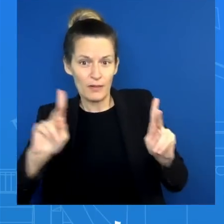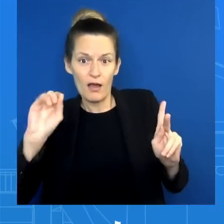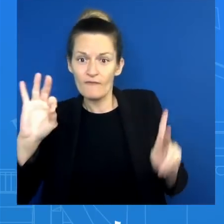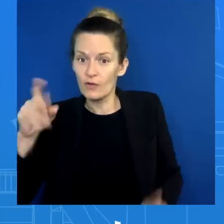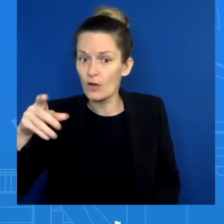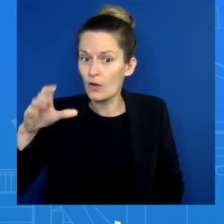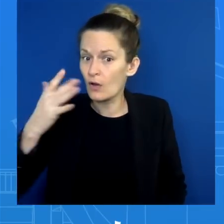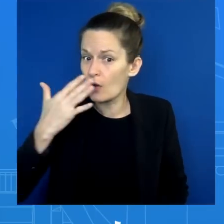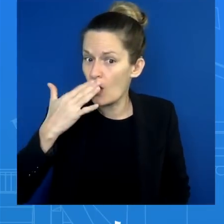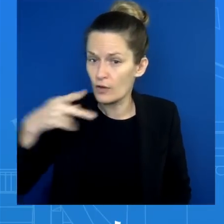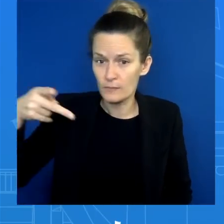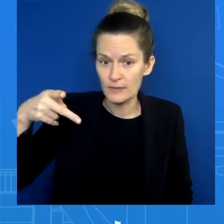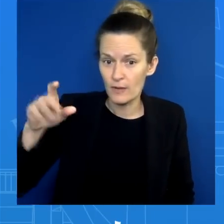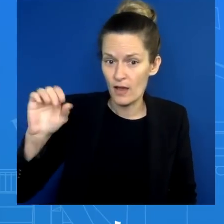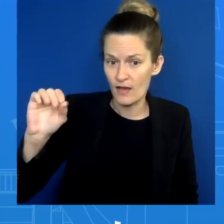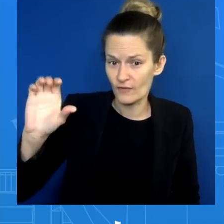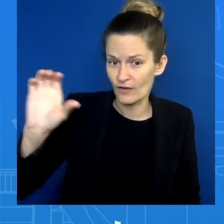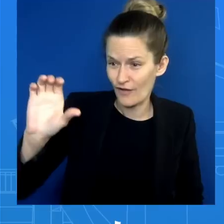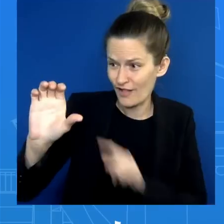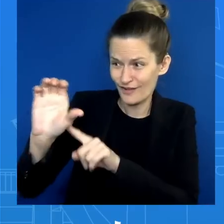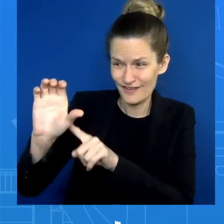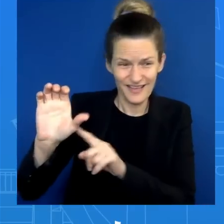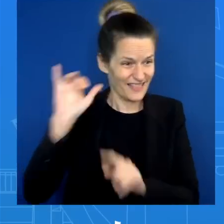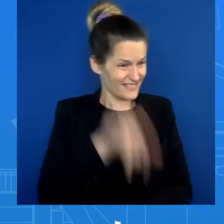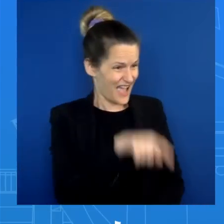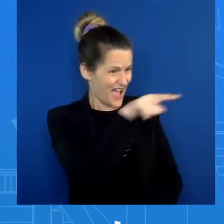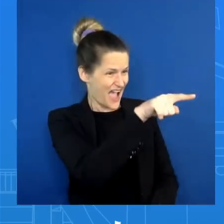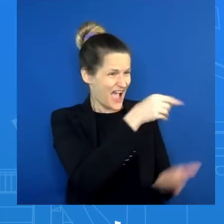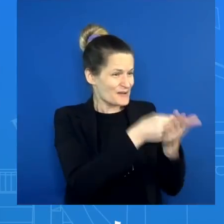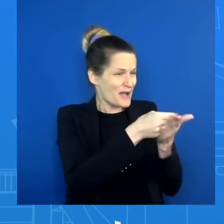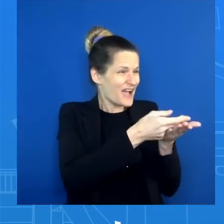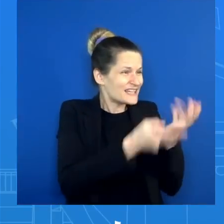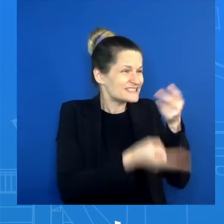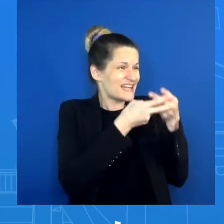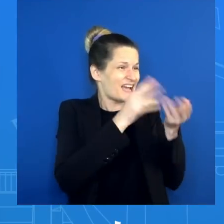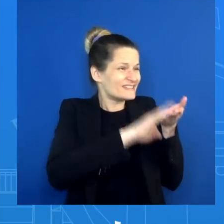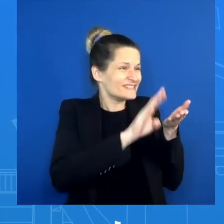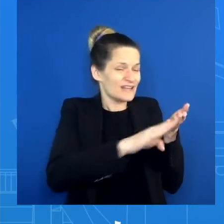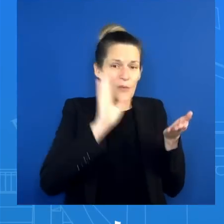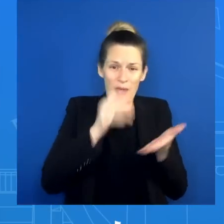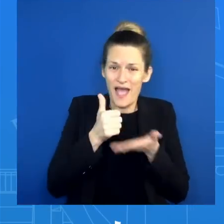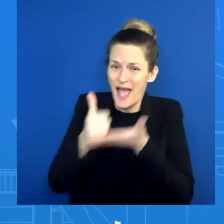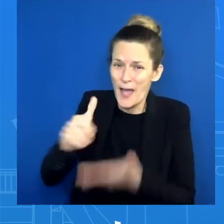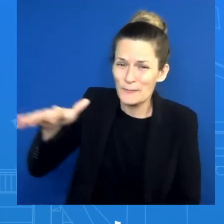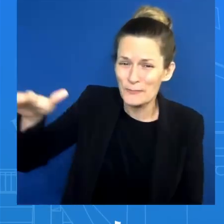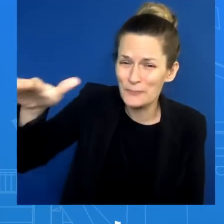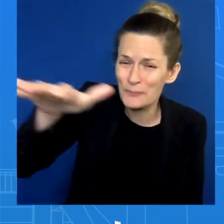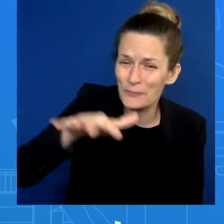And to your two other part of your question about who we spoke to, we are constantly in conversations